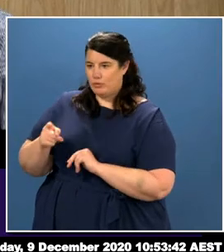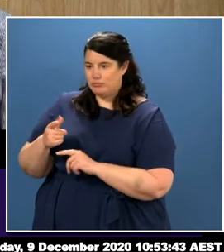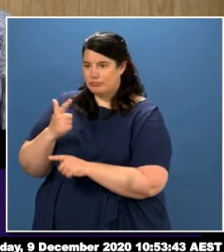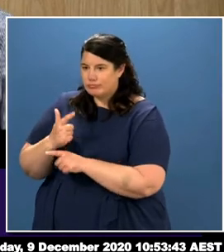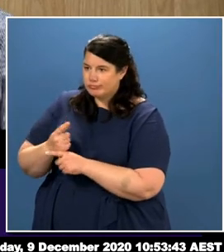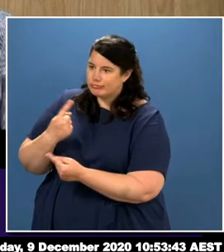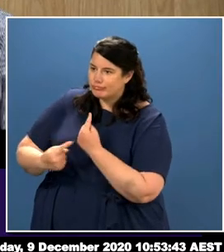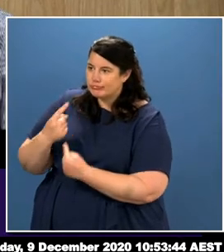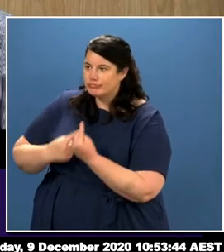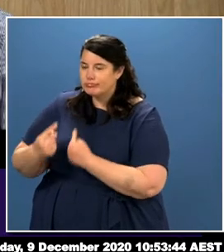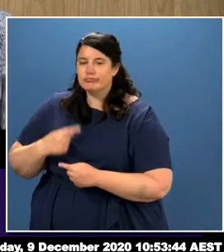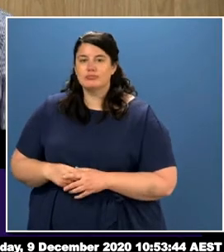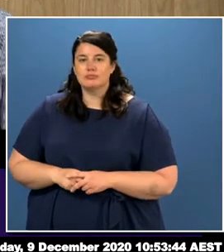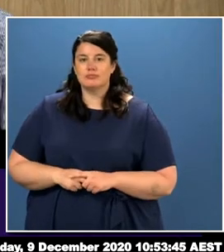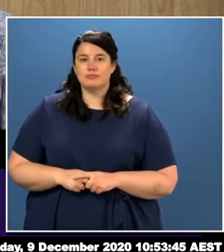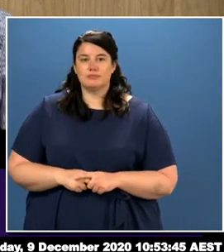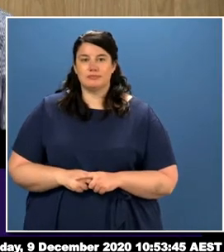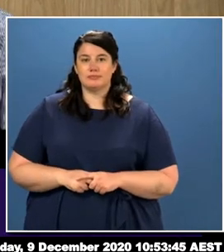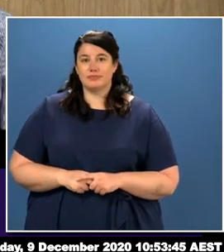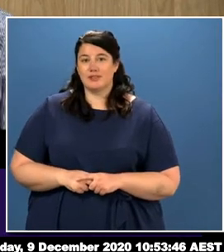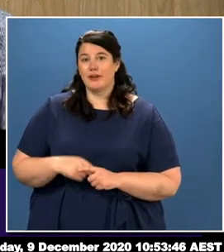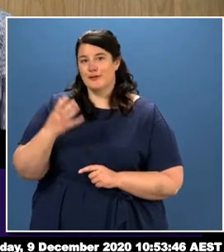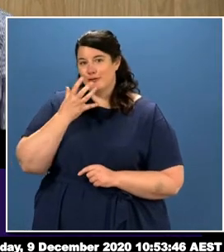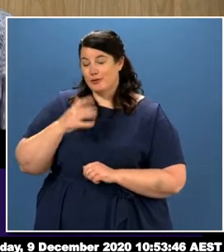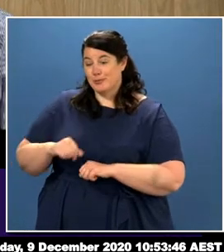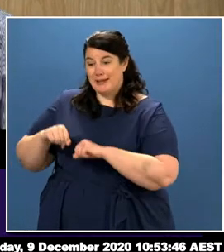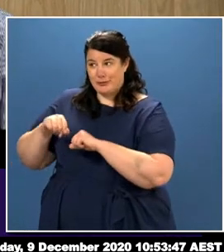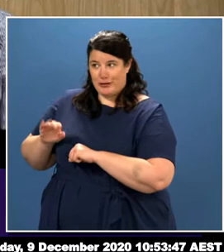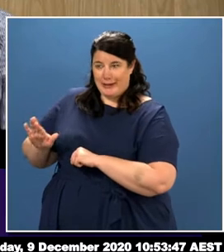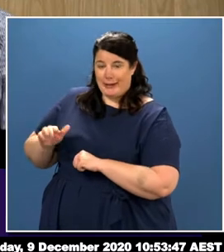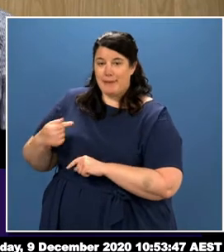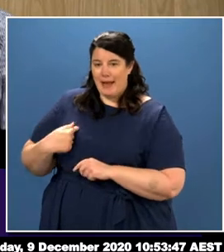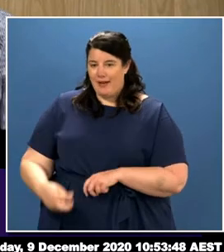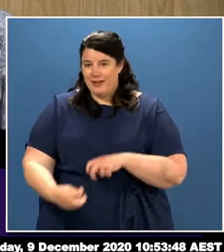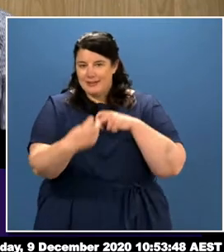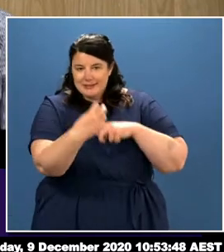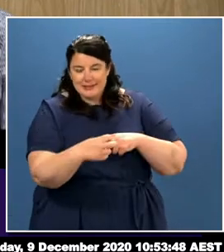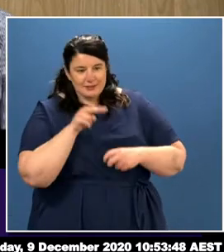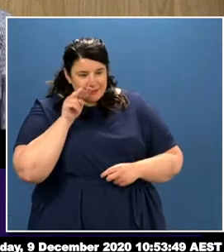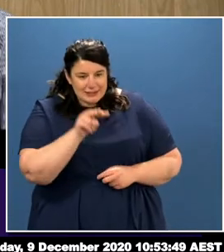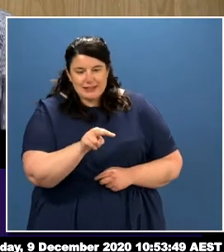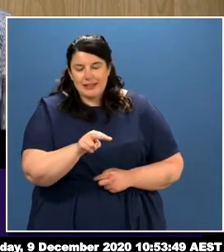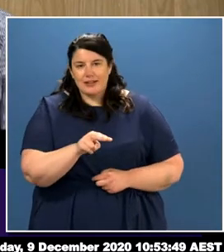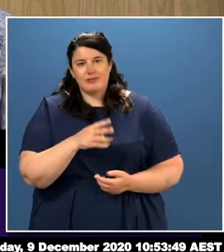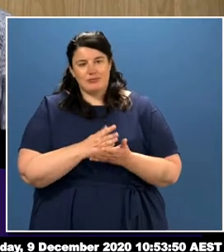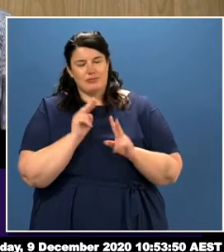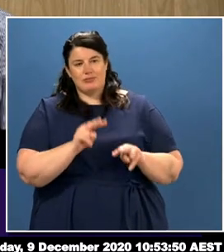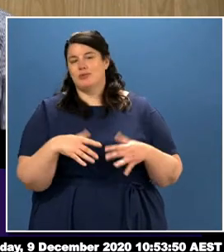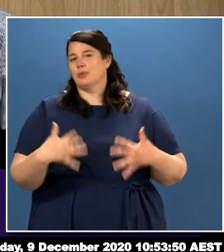and --- sorry, Chair, but --- to be in the same hearing room as Mr Collins has been a real privilege.